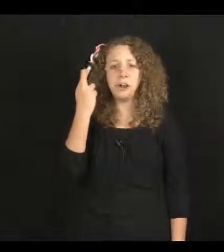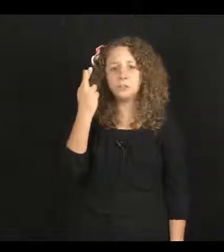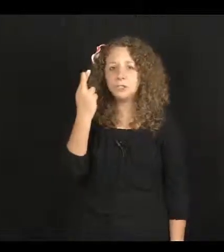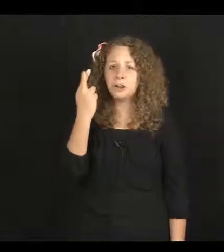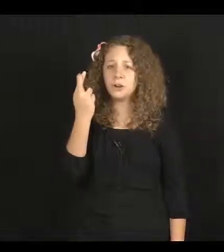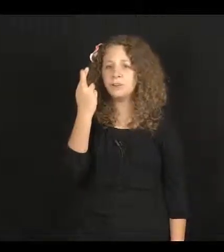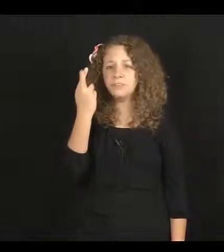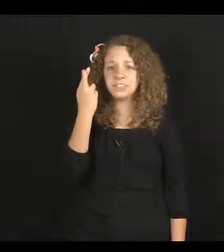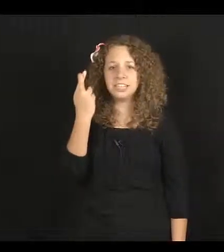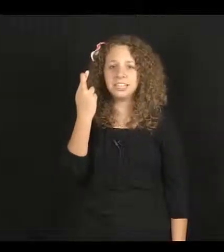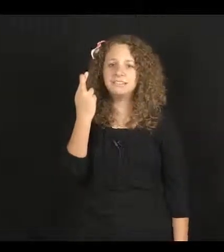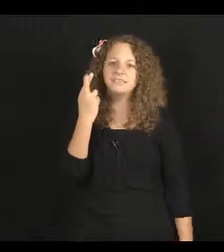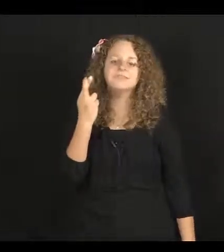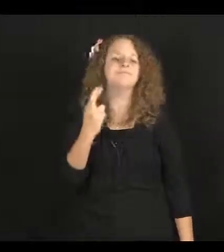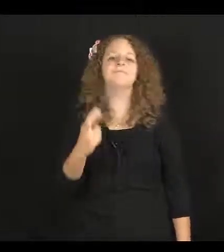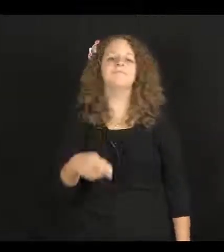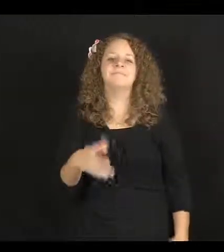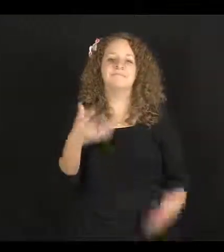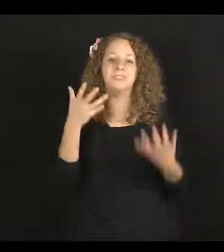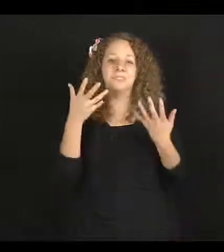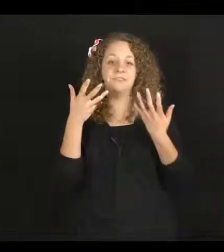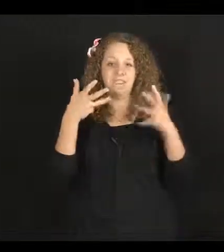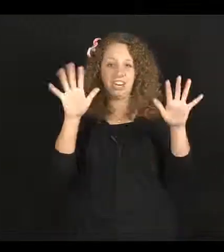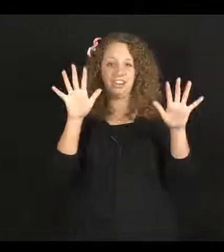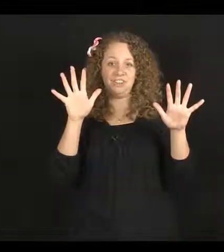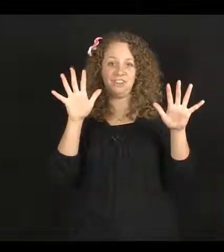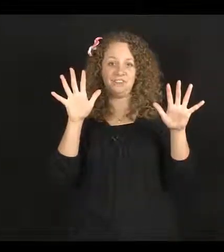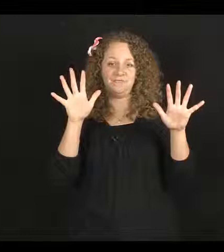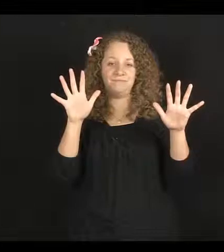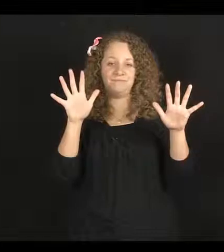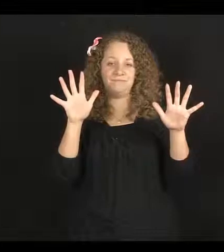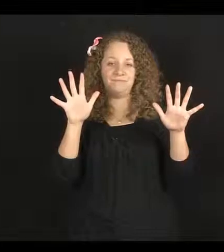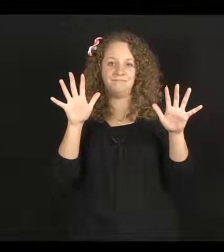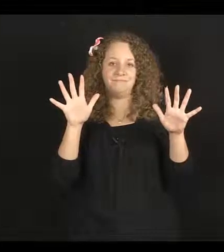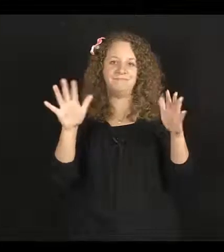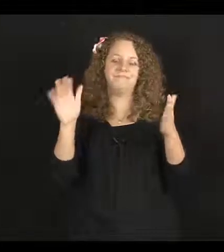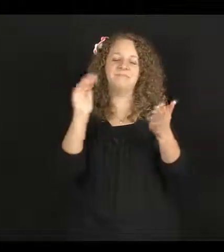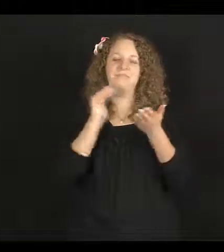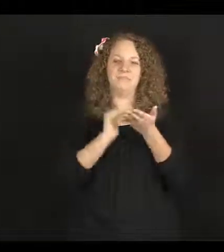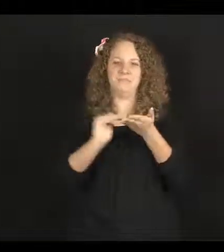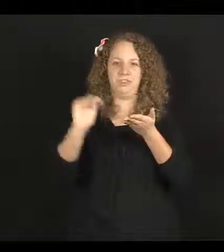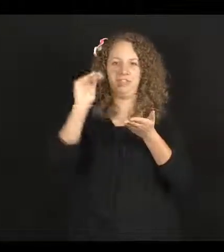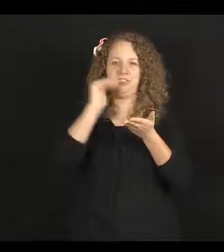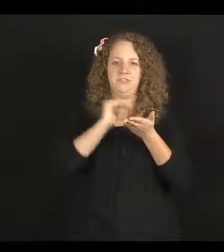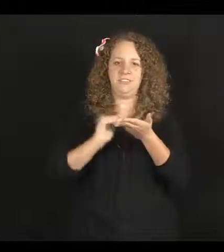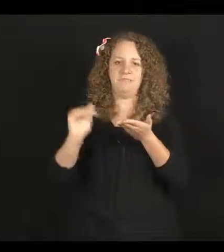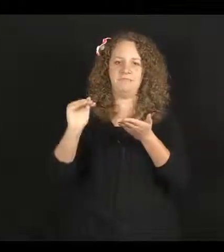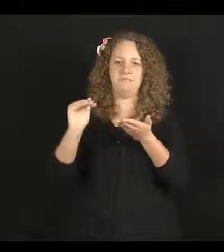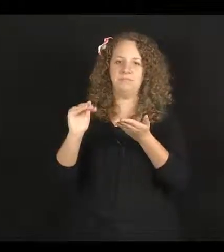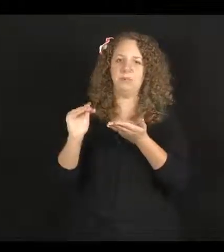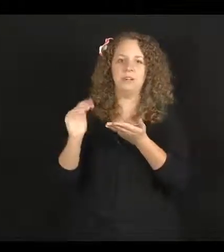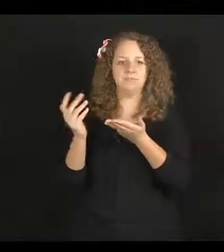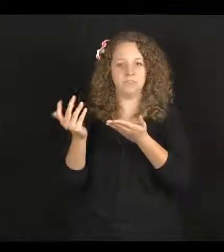hopefully FINISH FORGIVE … or as a directional sign